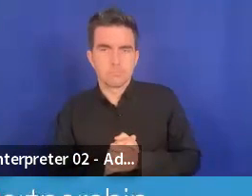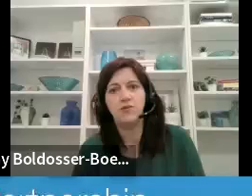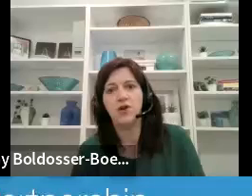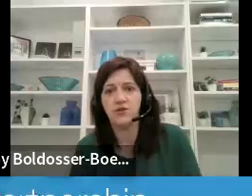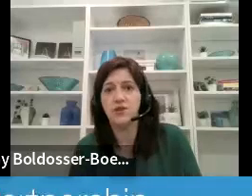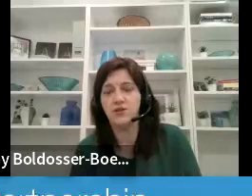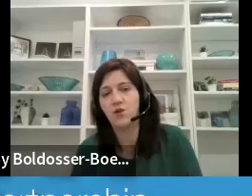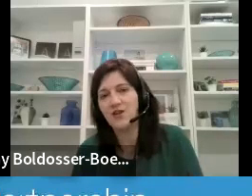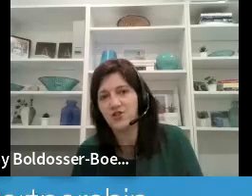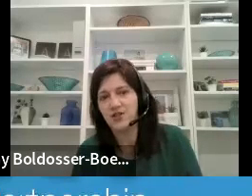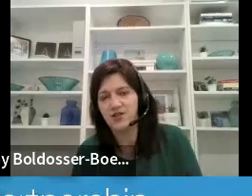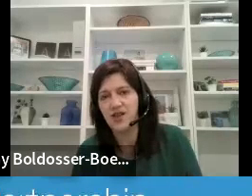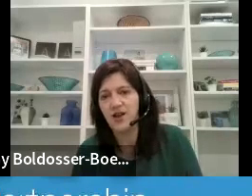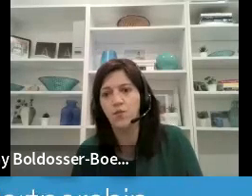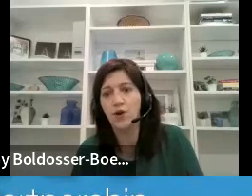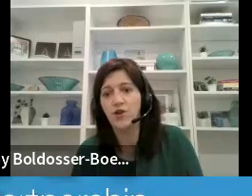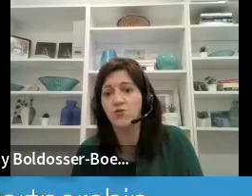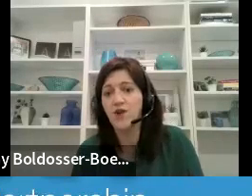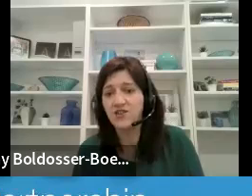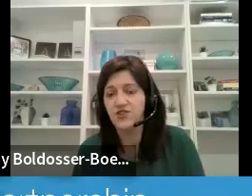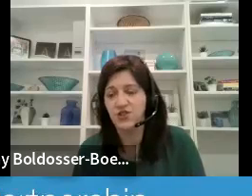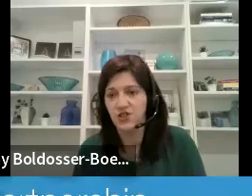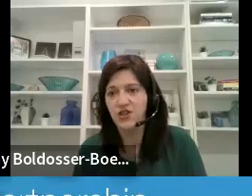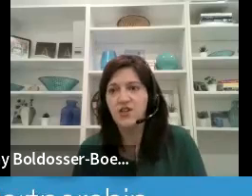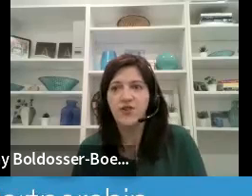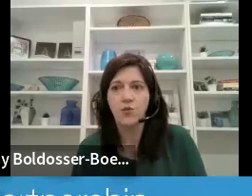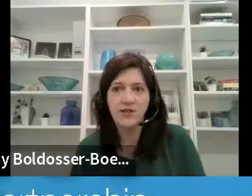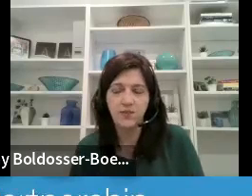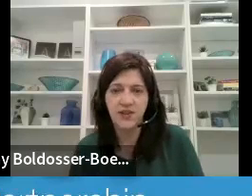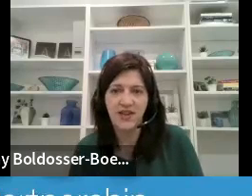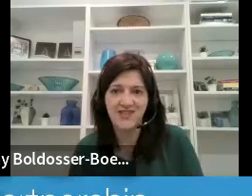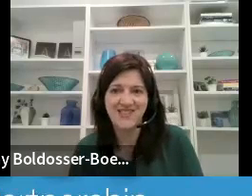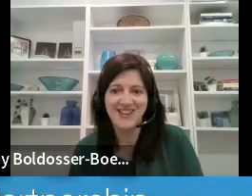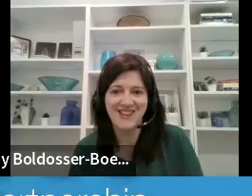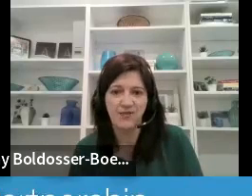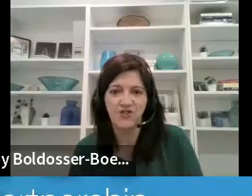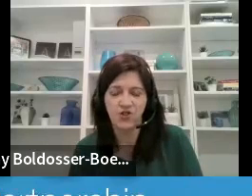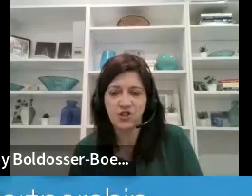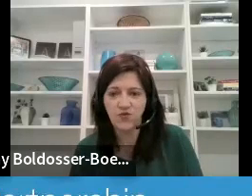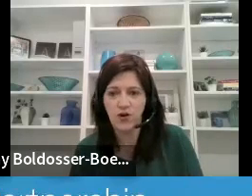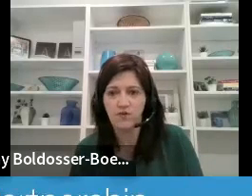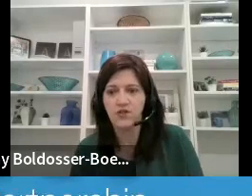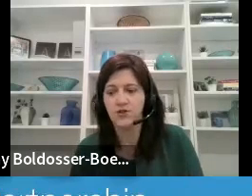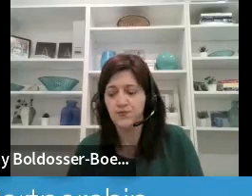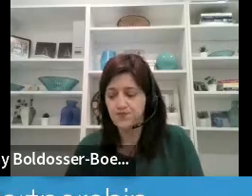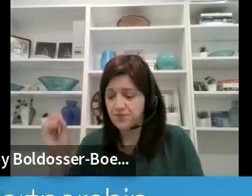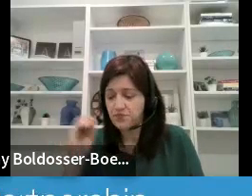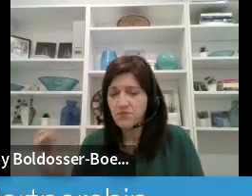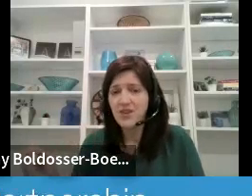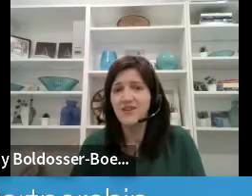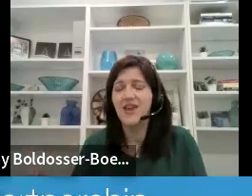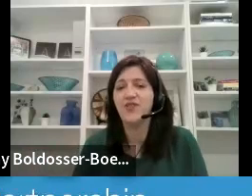So the question is when you registered, there was a place in the registration form to indicate